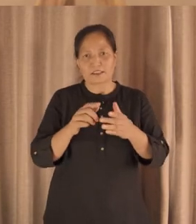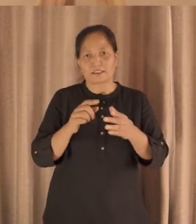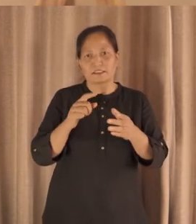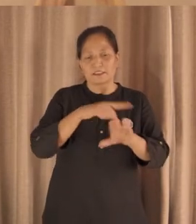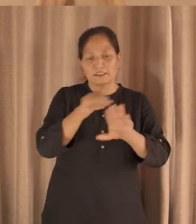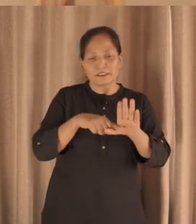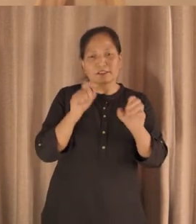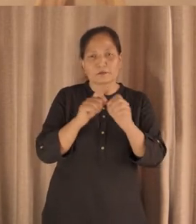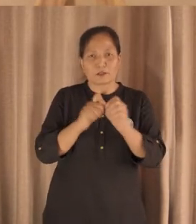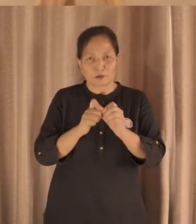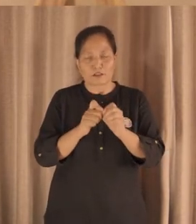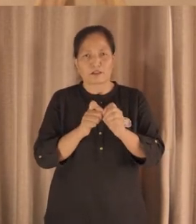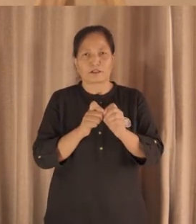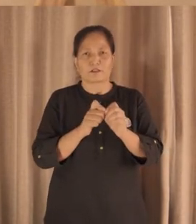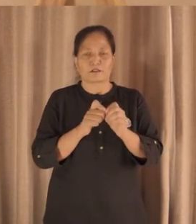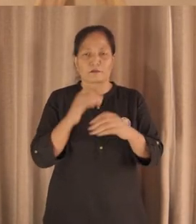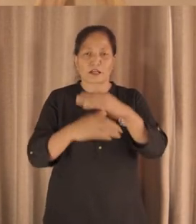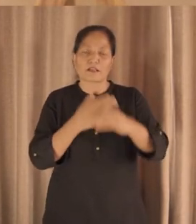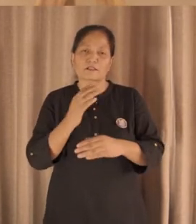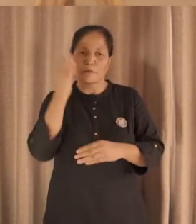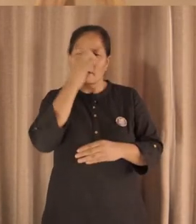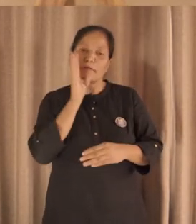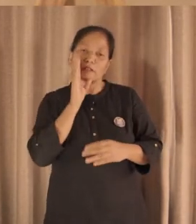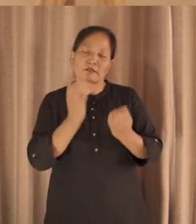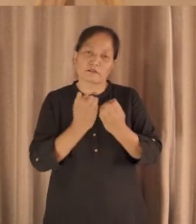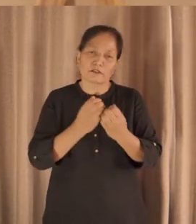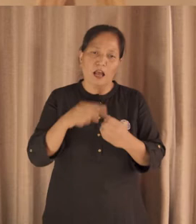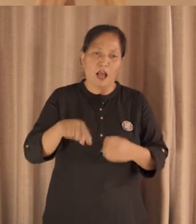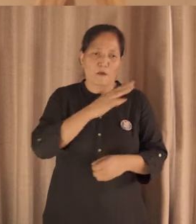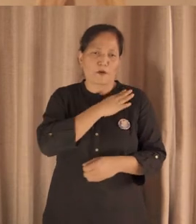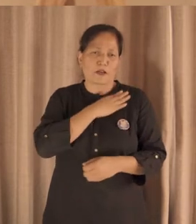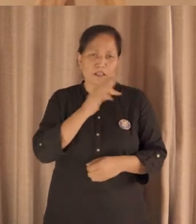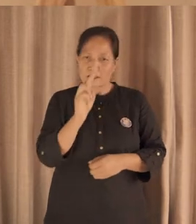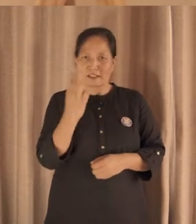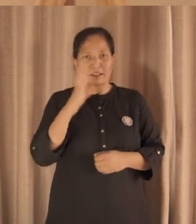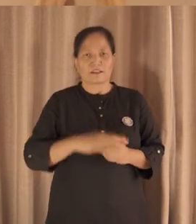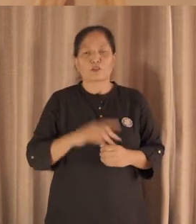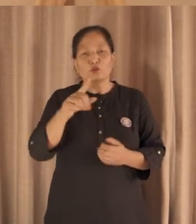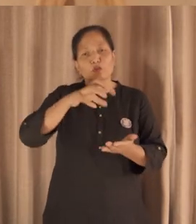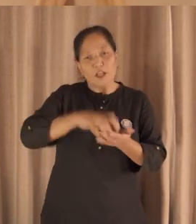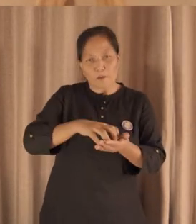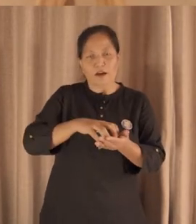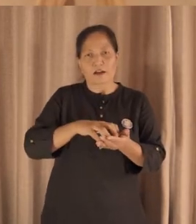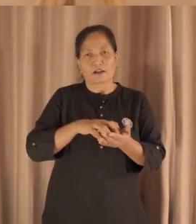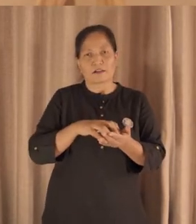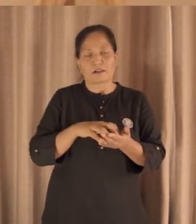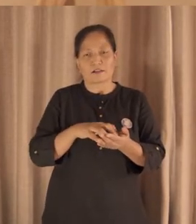were being shot dead in Madhesh on the very day. This is a very disappointing and dissatisfying